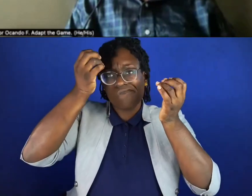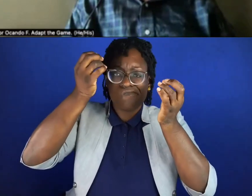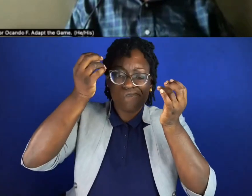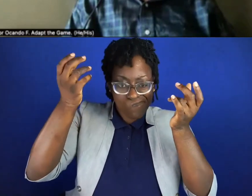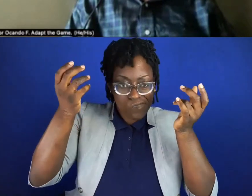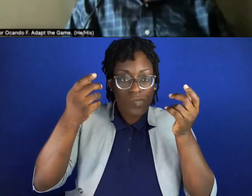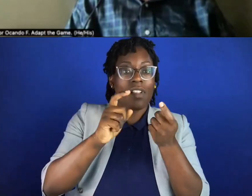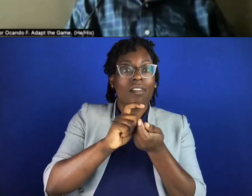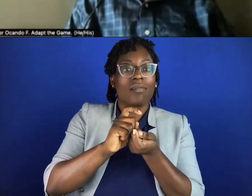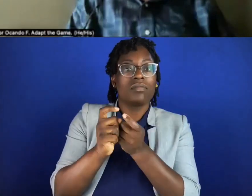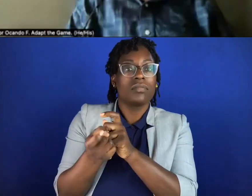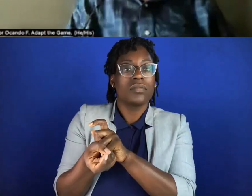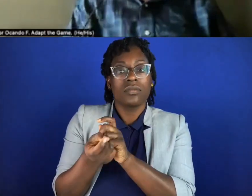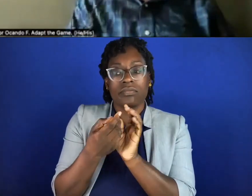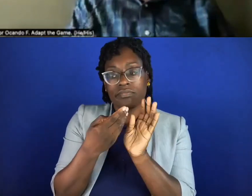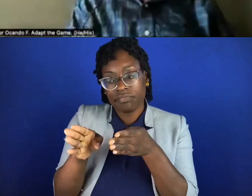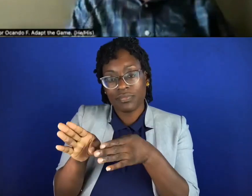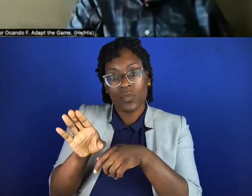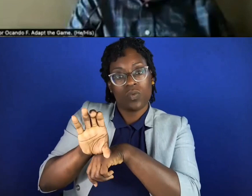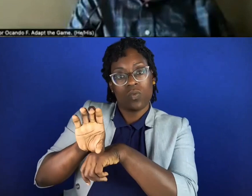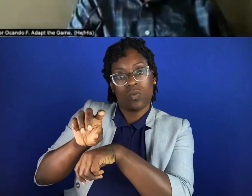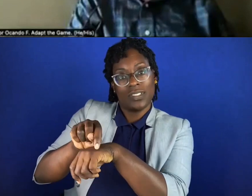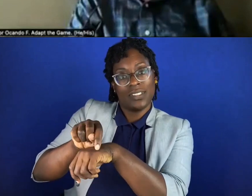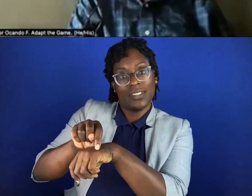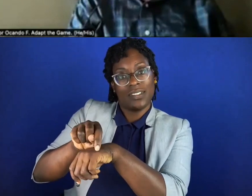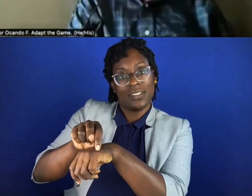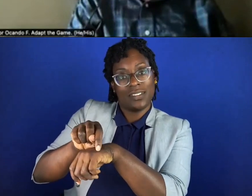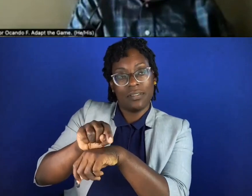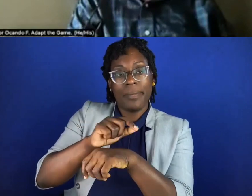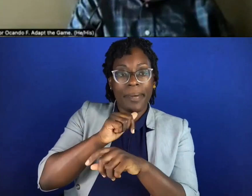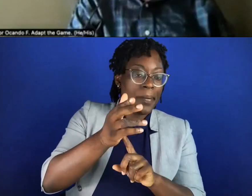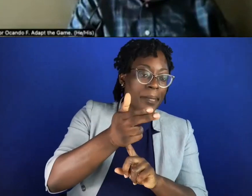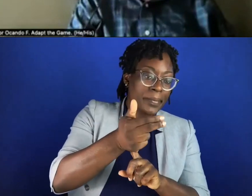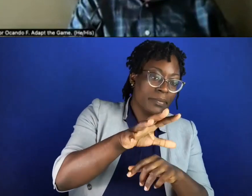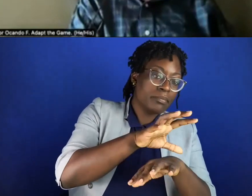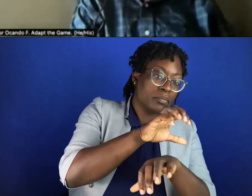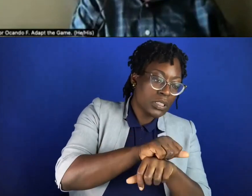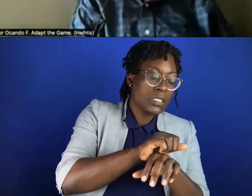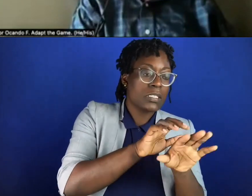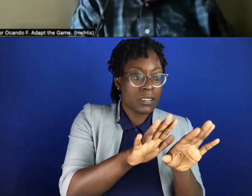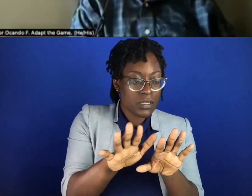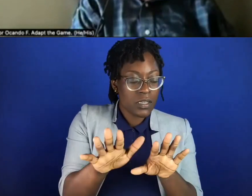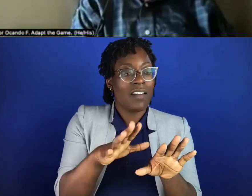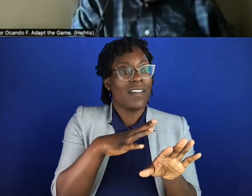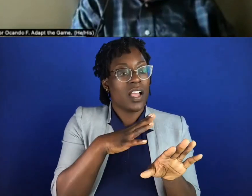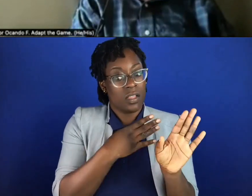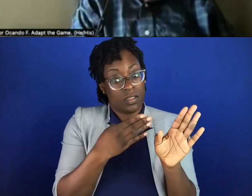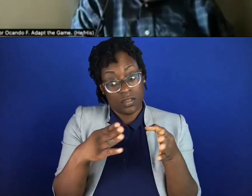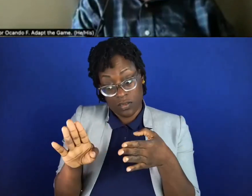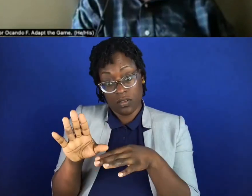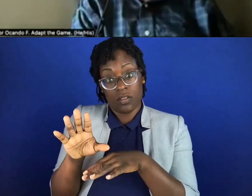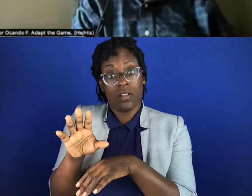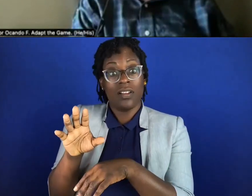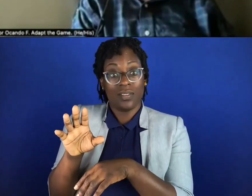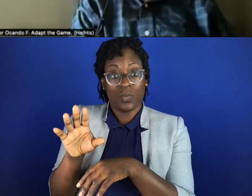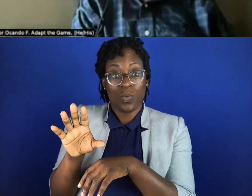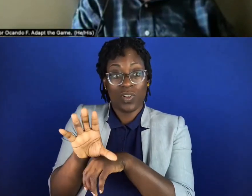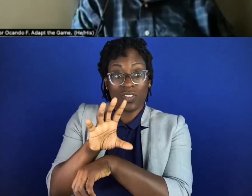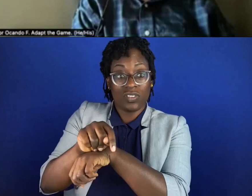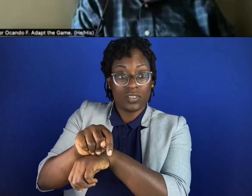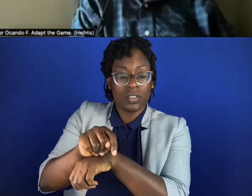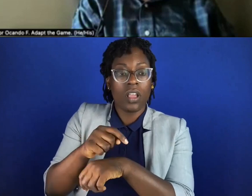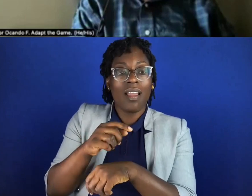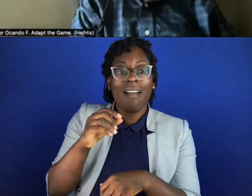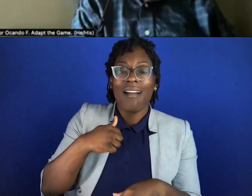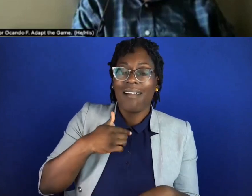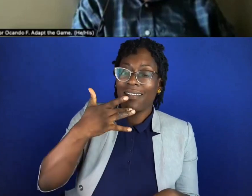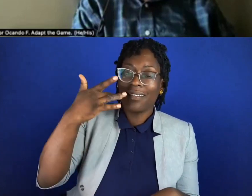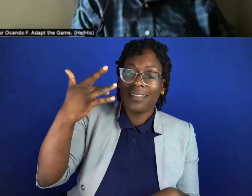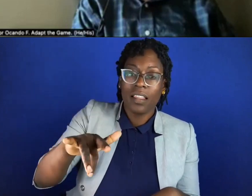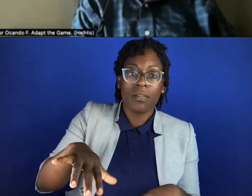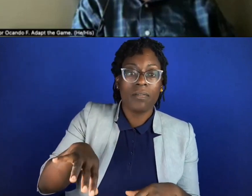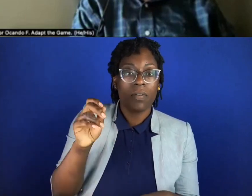changed it to consulting, I was lucky to find that one of the non-profit organizations where